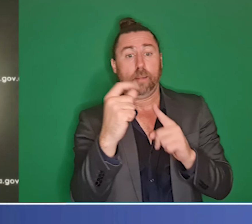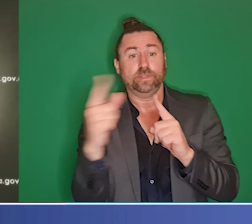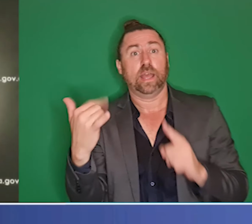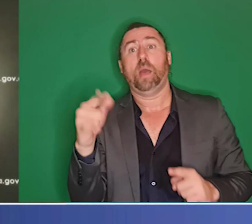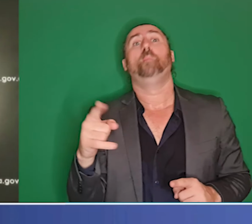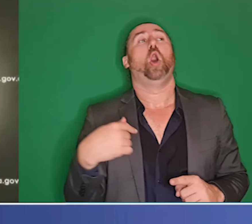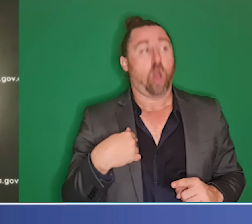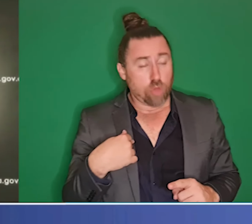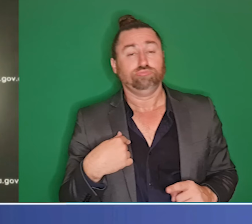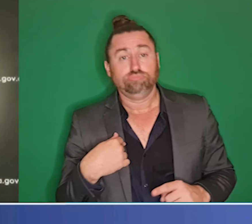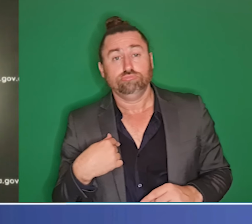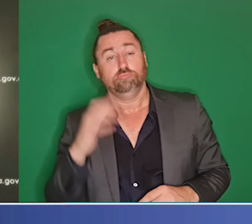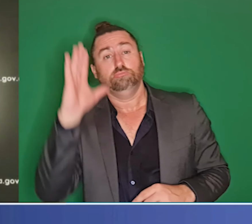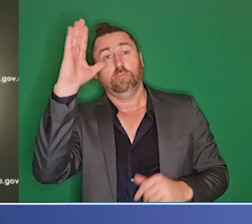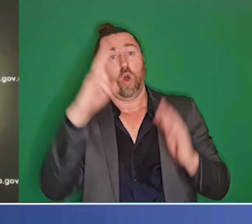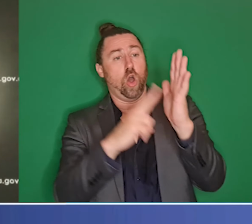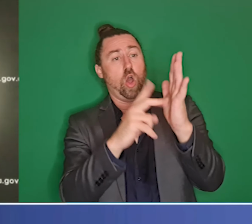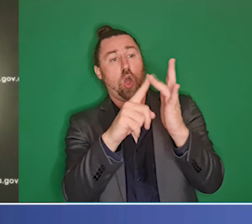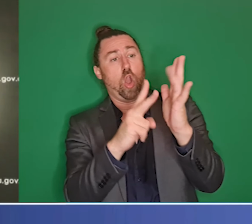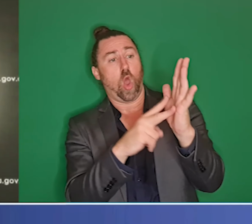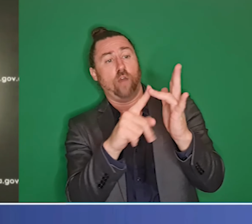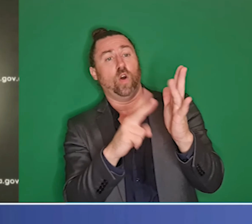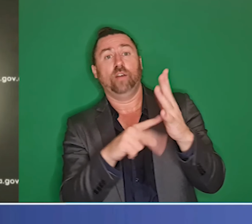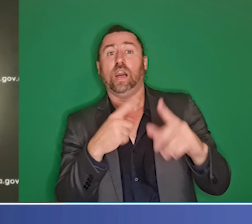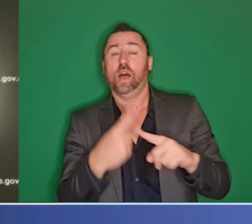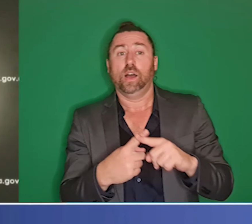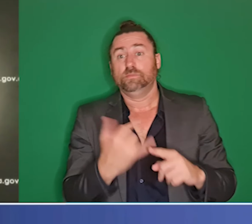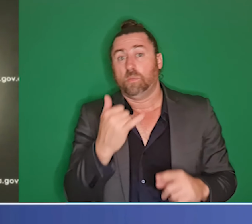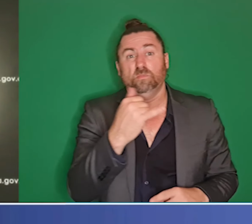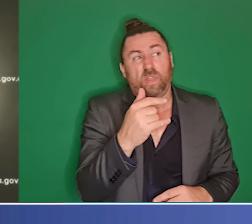If that's 200,000 Australians who, for whatever reason,